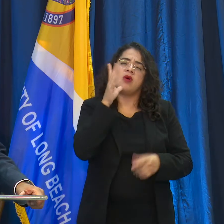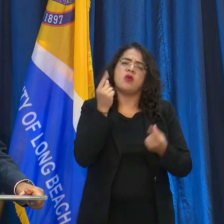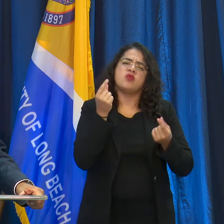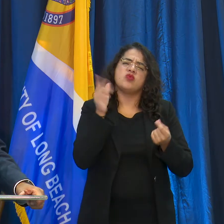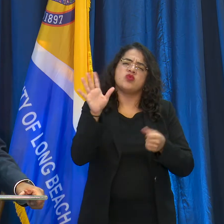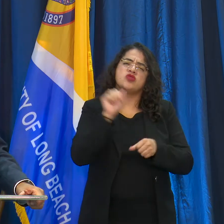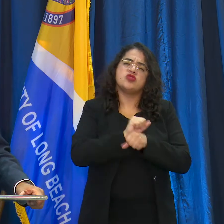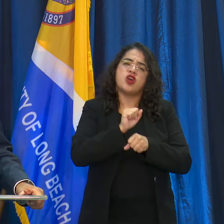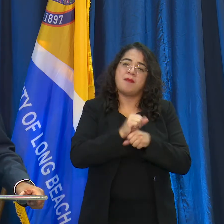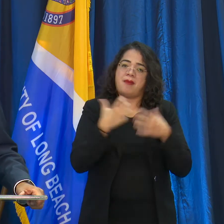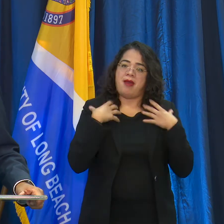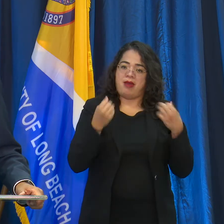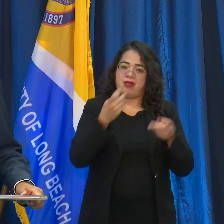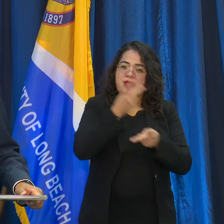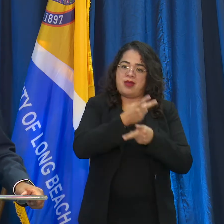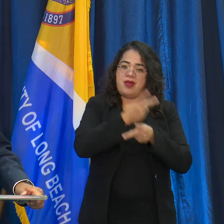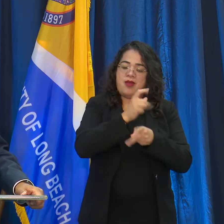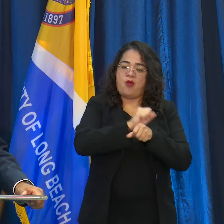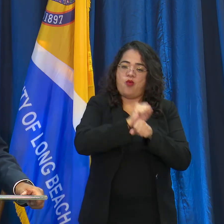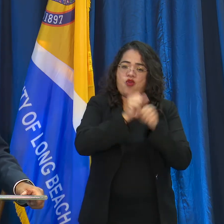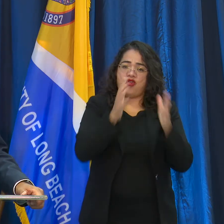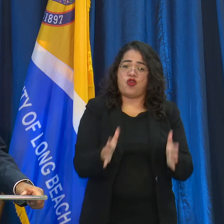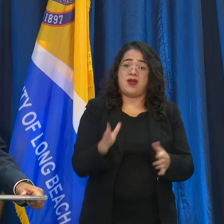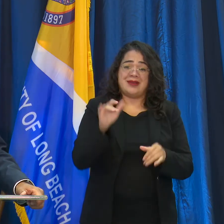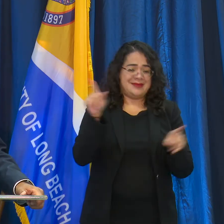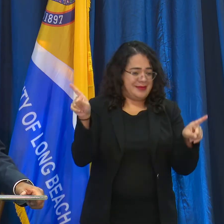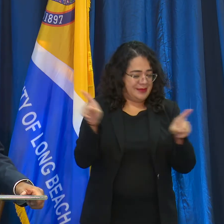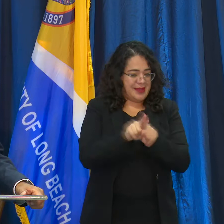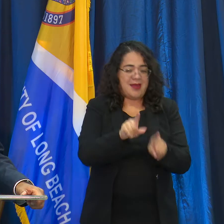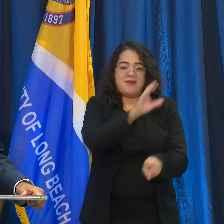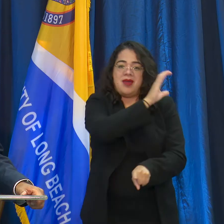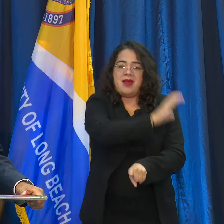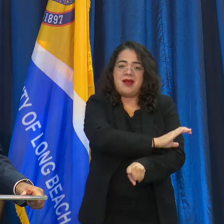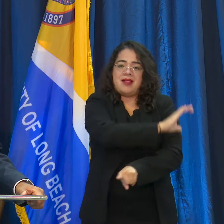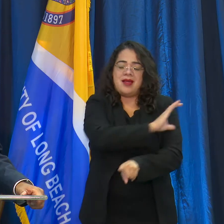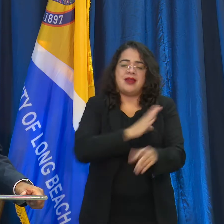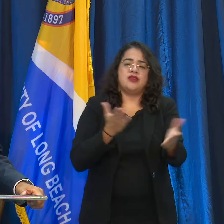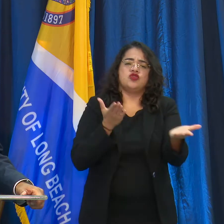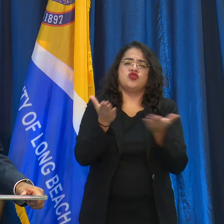She's worked at the same clinic, providing amazing care to people